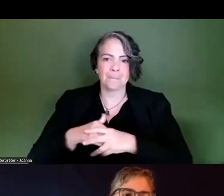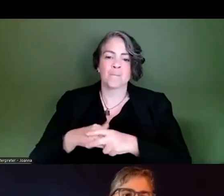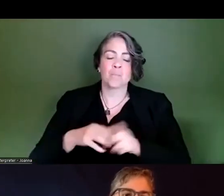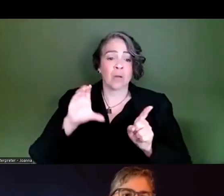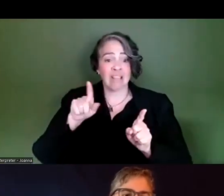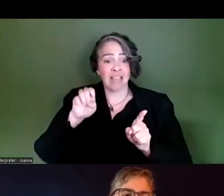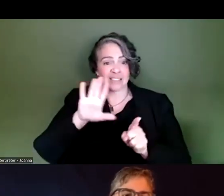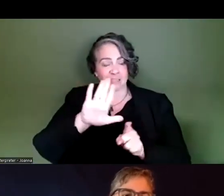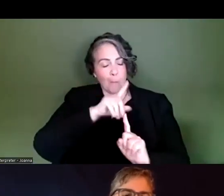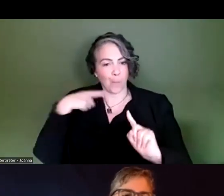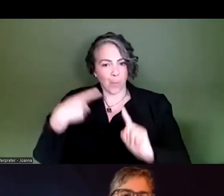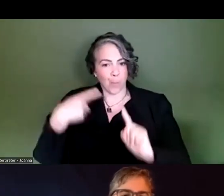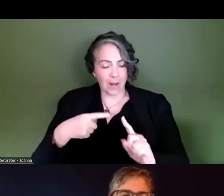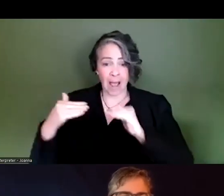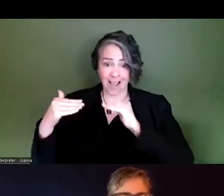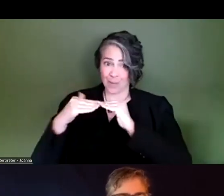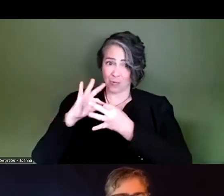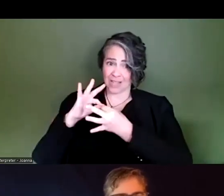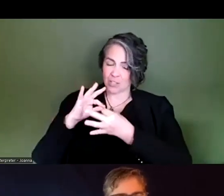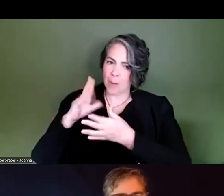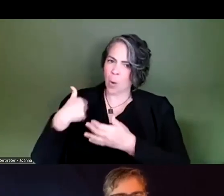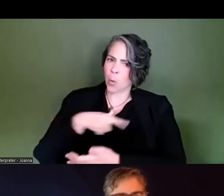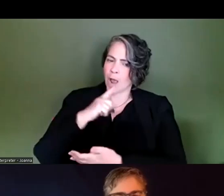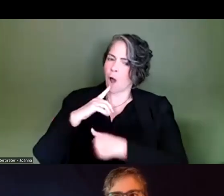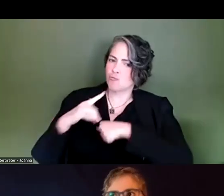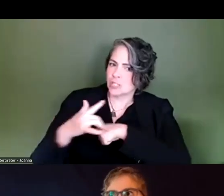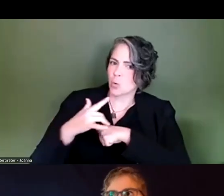We want to see each other as a resource. We want to learn and grow together. And we're